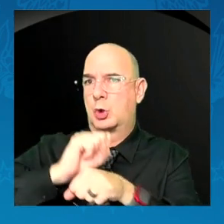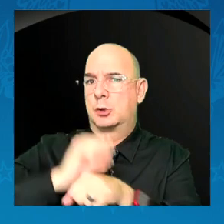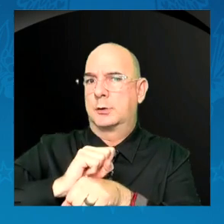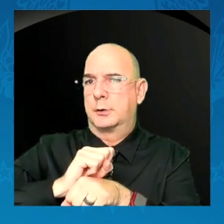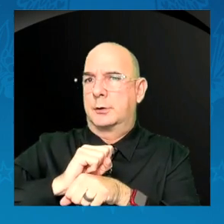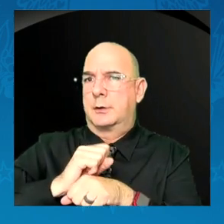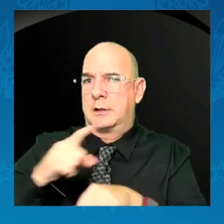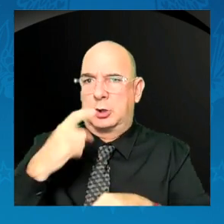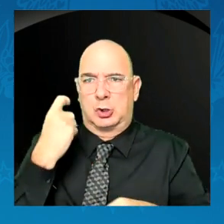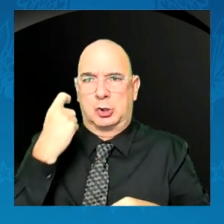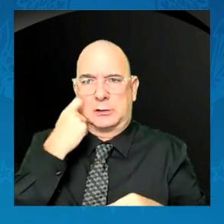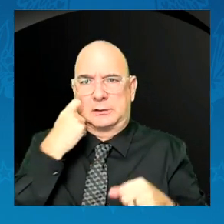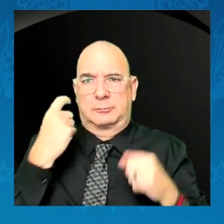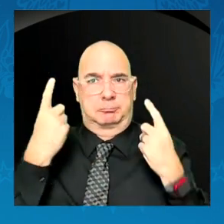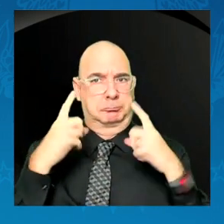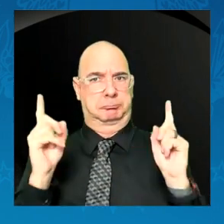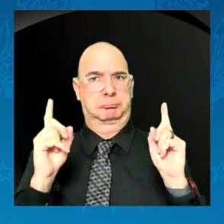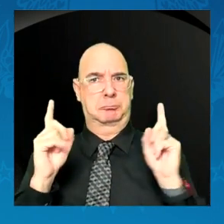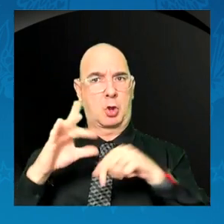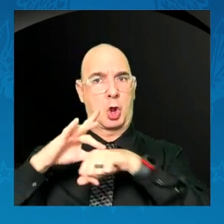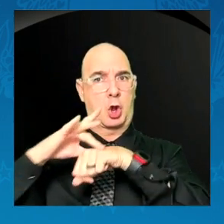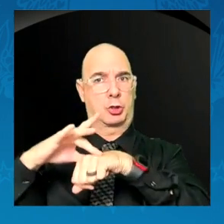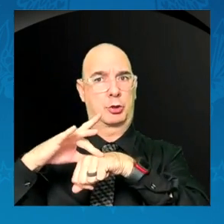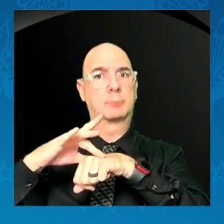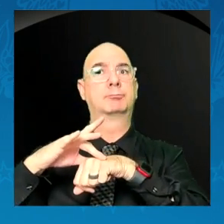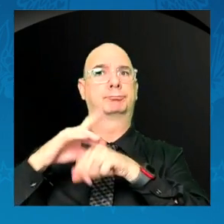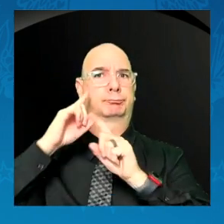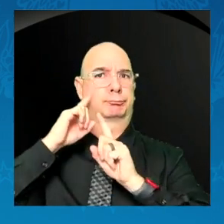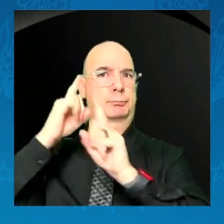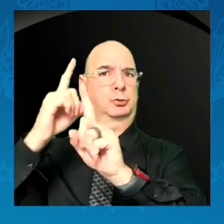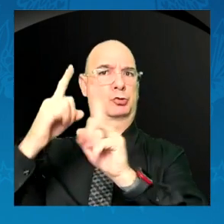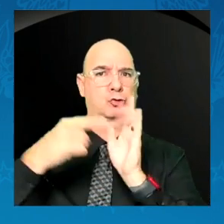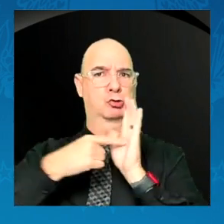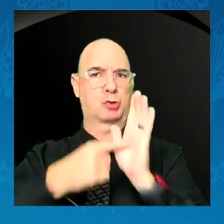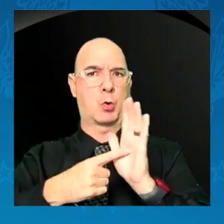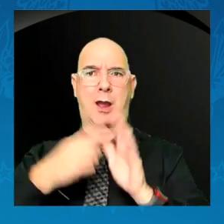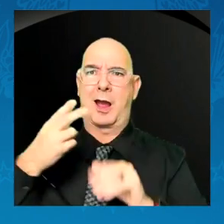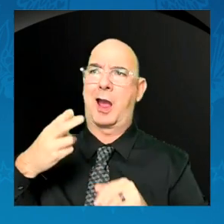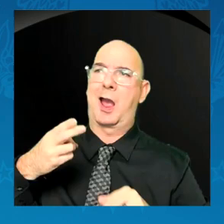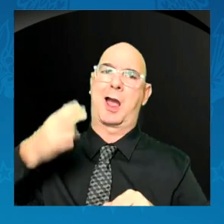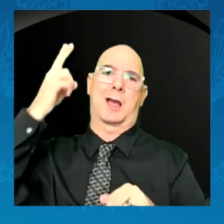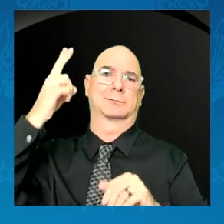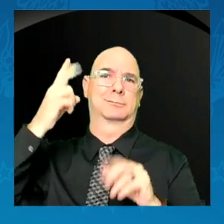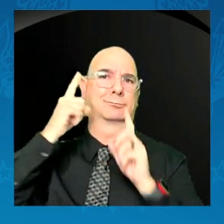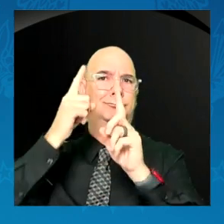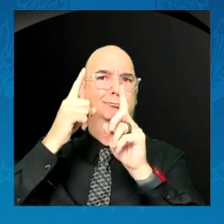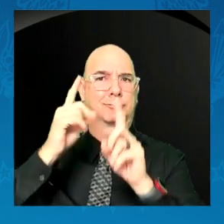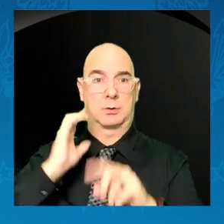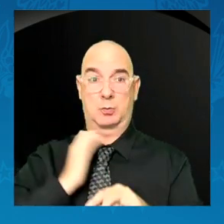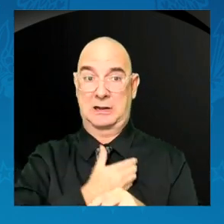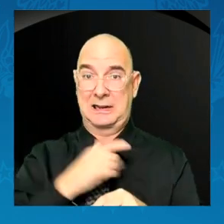missions reflect our highest goals for ourselves towards which we must continue to strive perseverance,